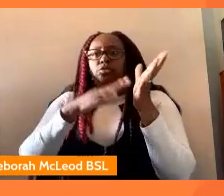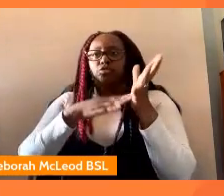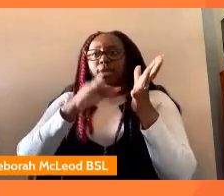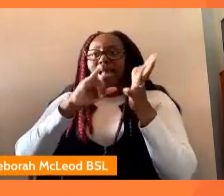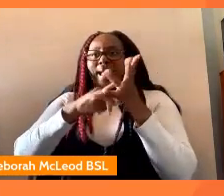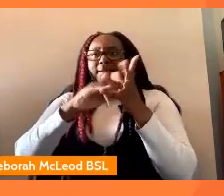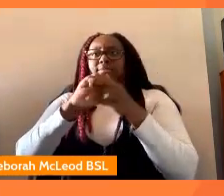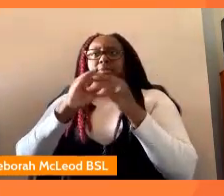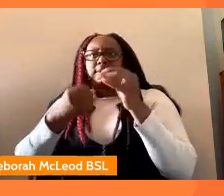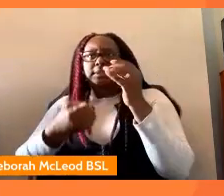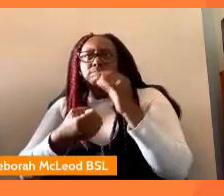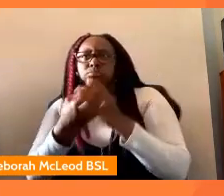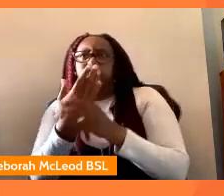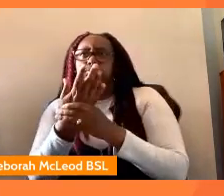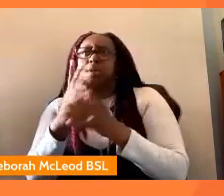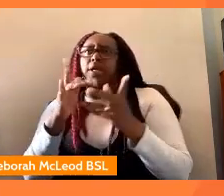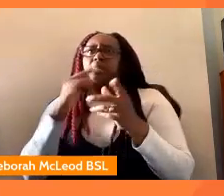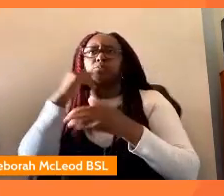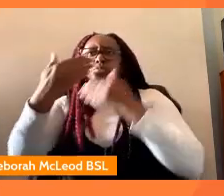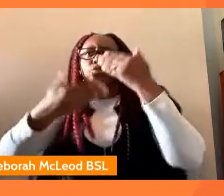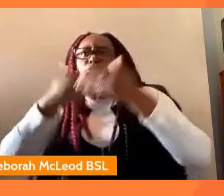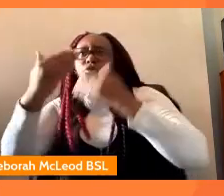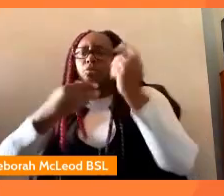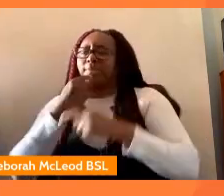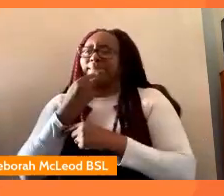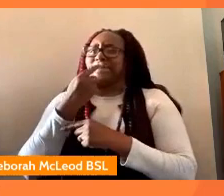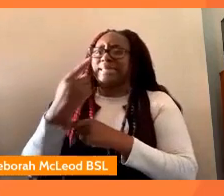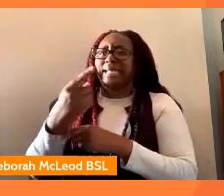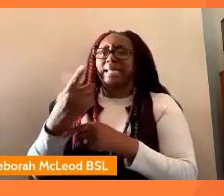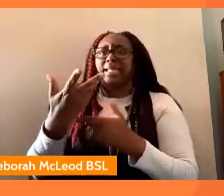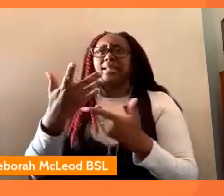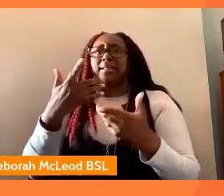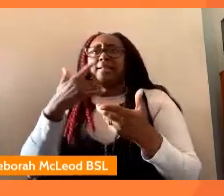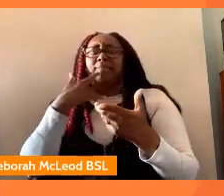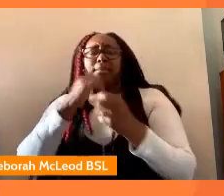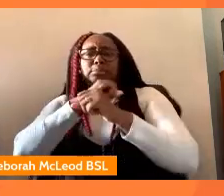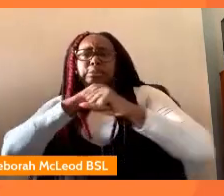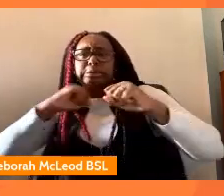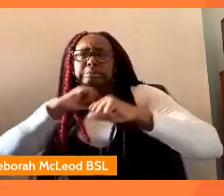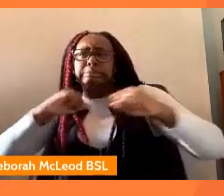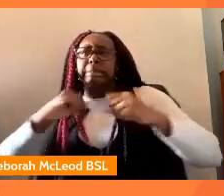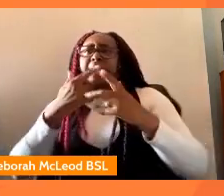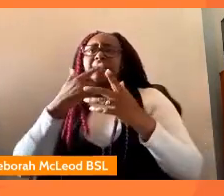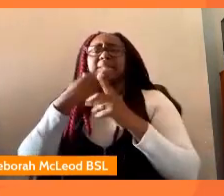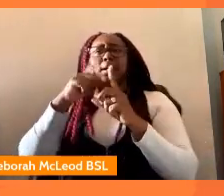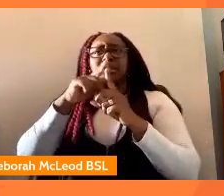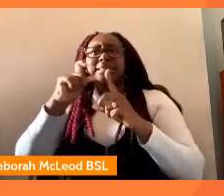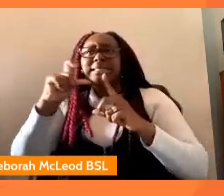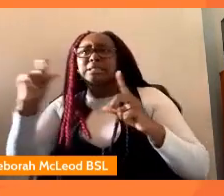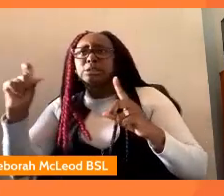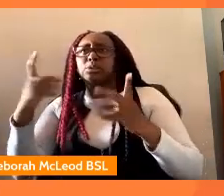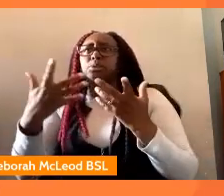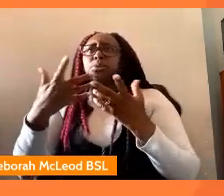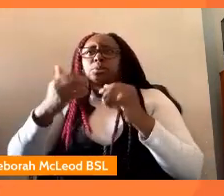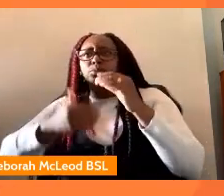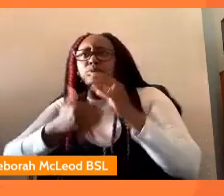Harmeet leads on Innovation Immersive Projects for the Space looking at how digital innovation increases access and reaches